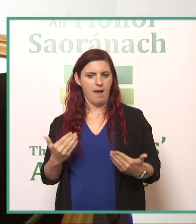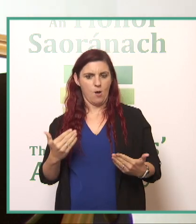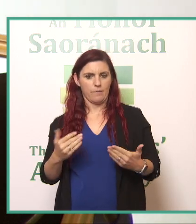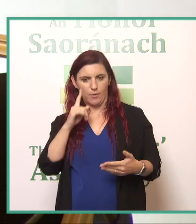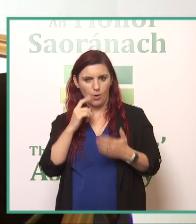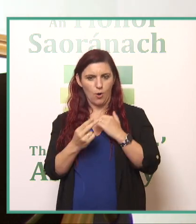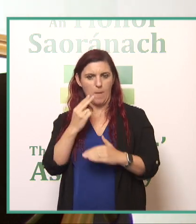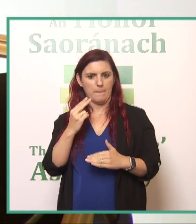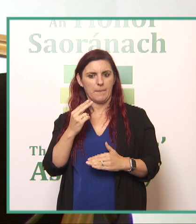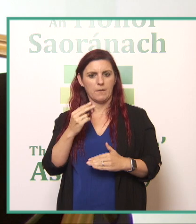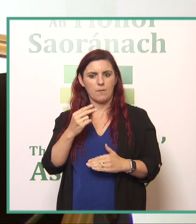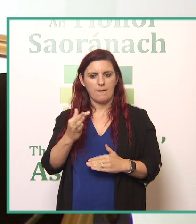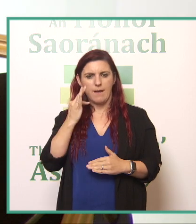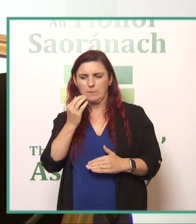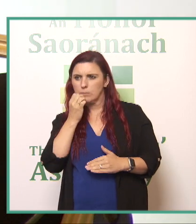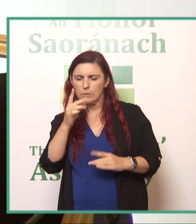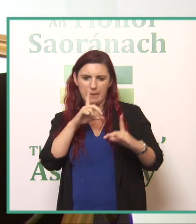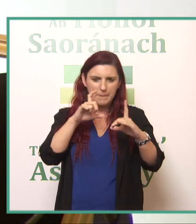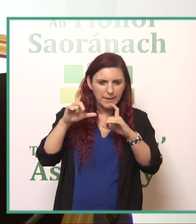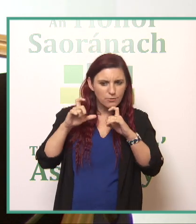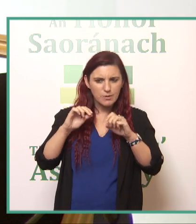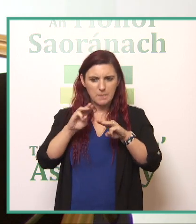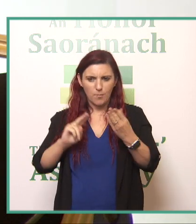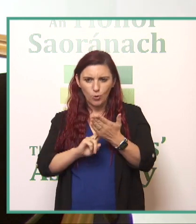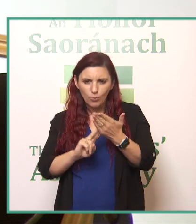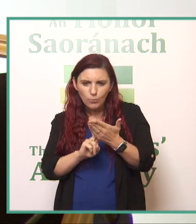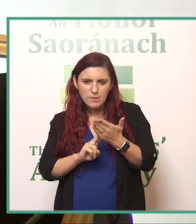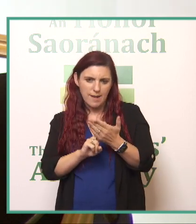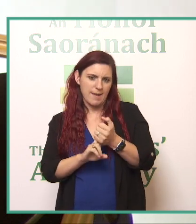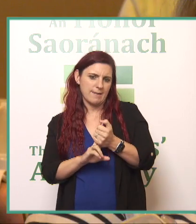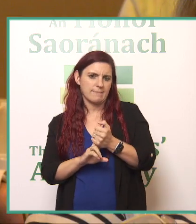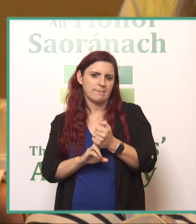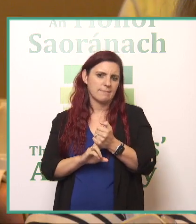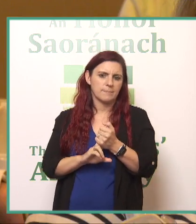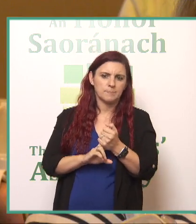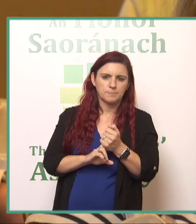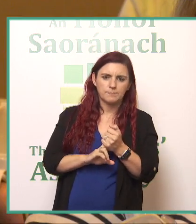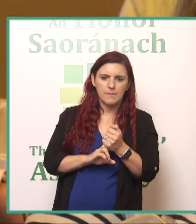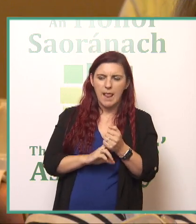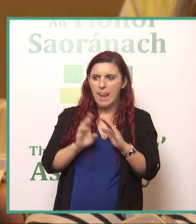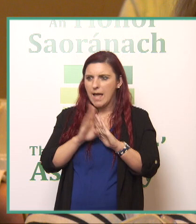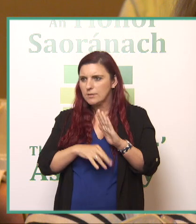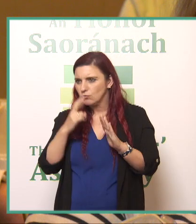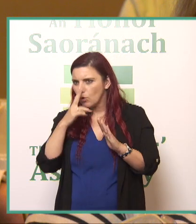Merlin Woods you'd find pictures and people use a nurse and less later than so it's there is a